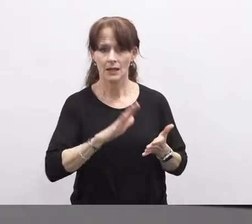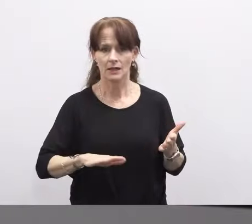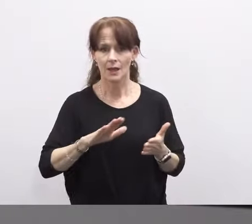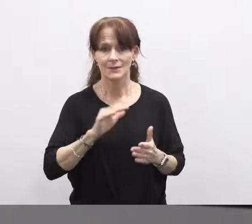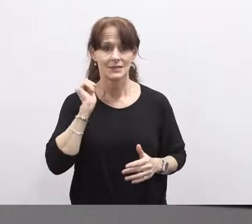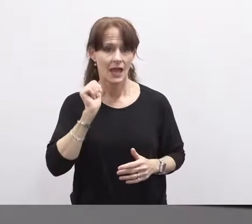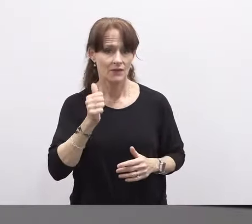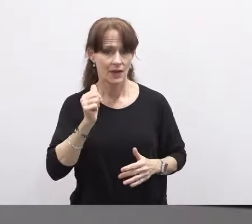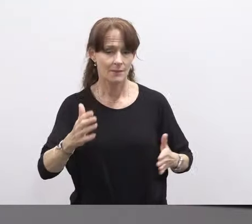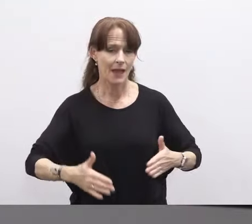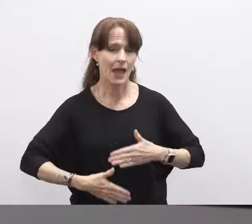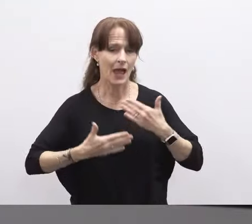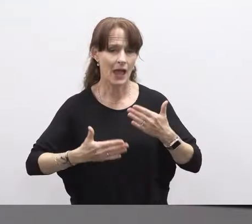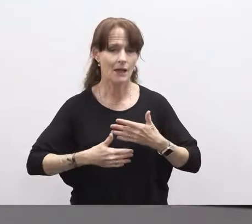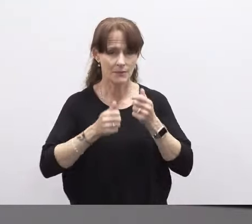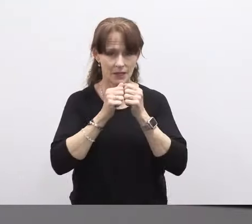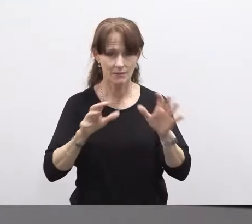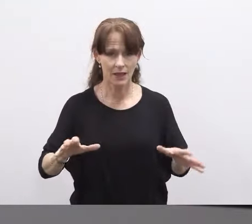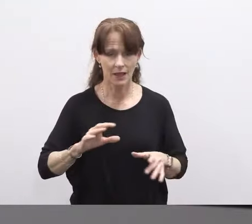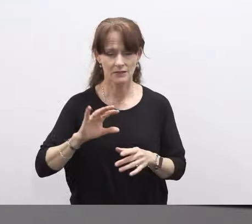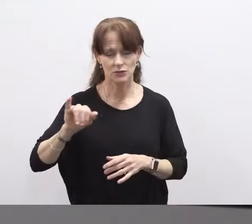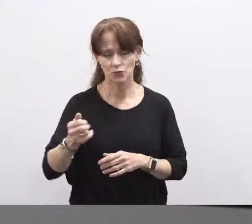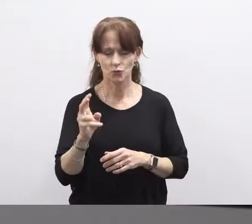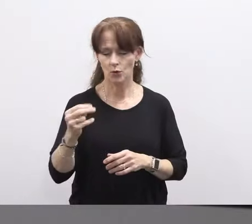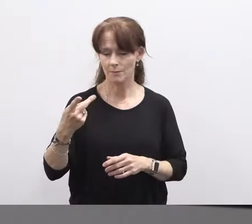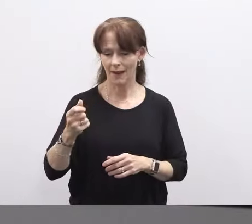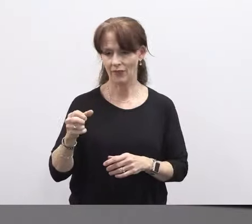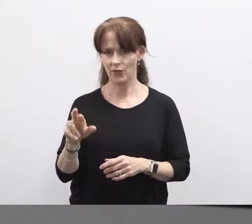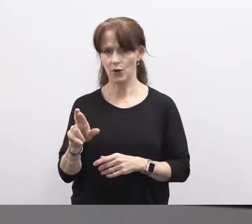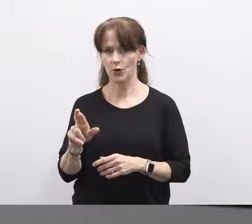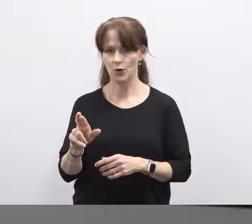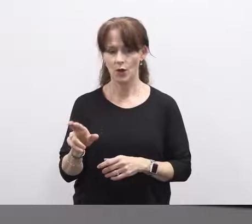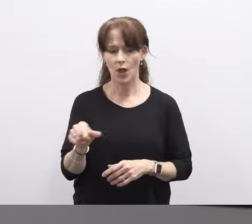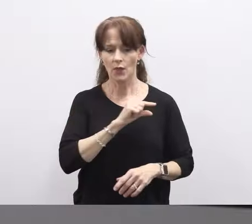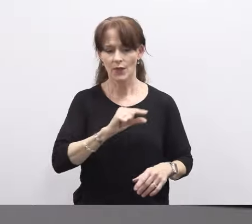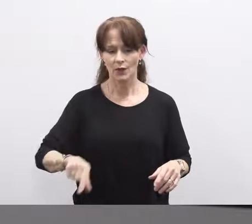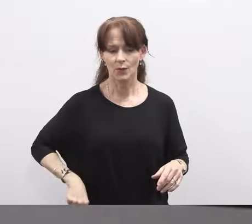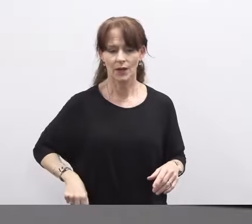but I'm happy and blessed to be a Jordan Panther. Shout out to the queen of the north board member,